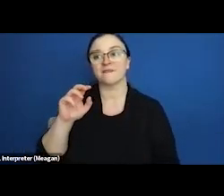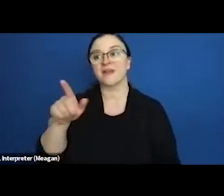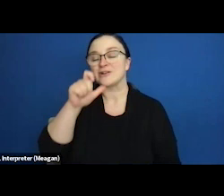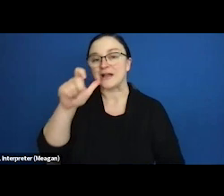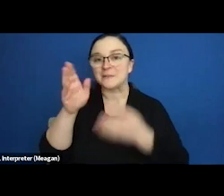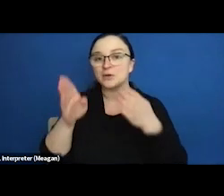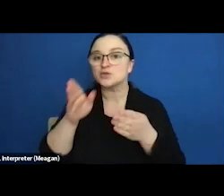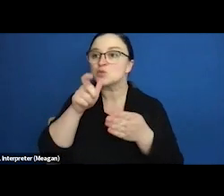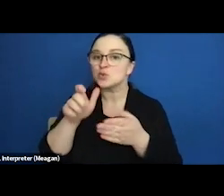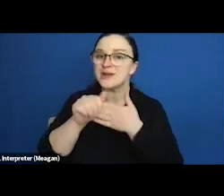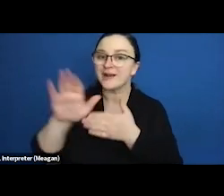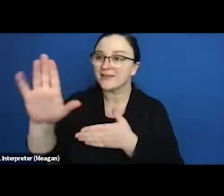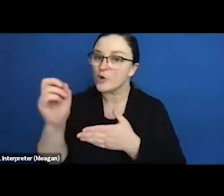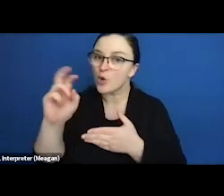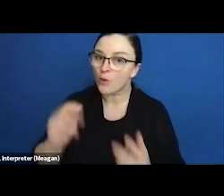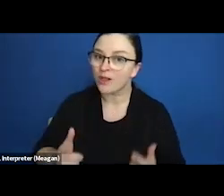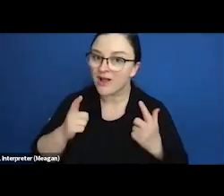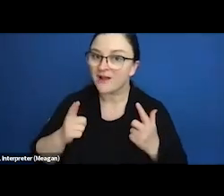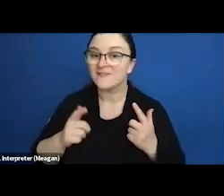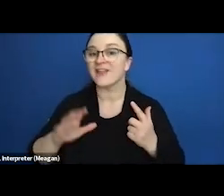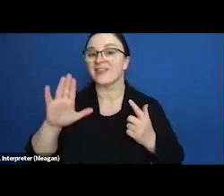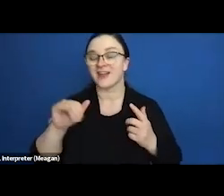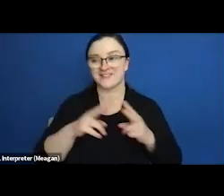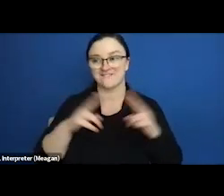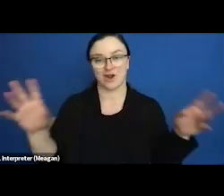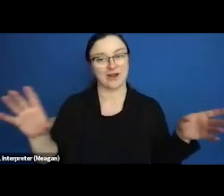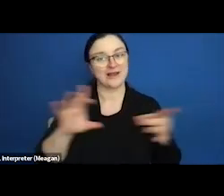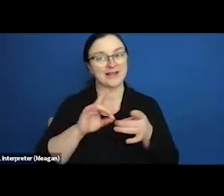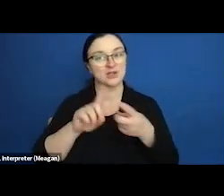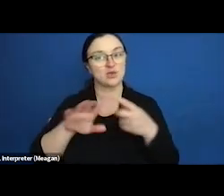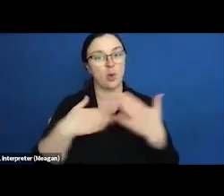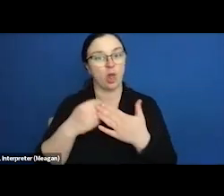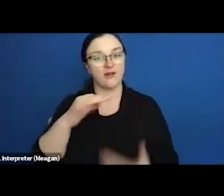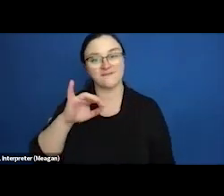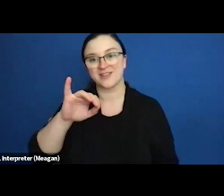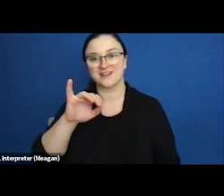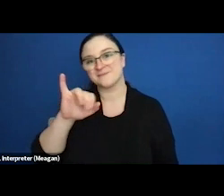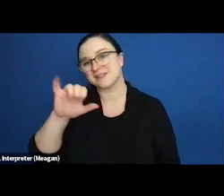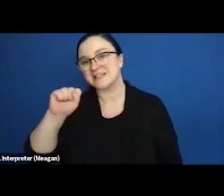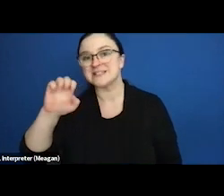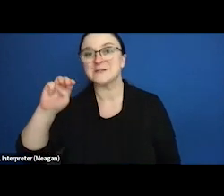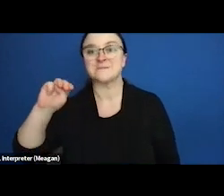And that's very connected, I think, to all of the -isms that Maseta shared,